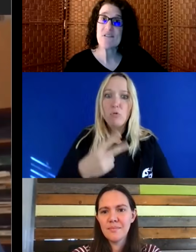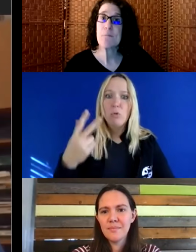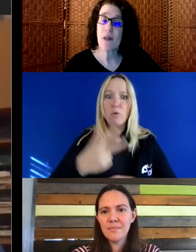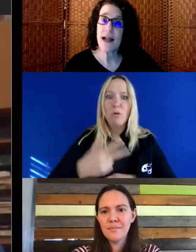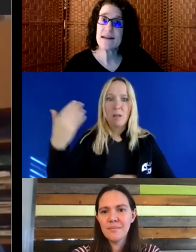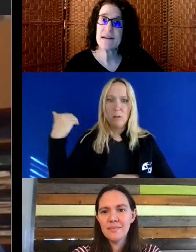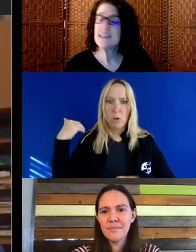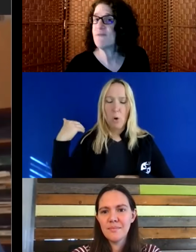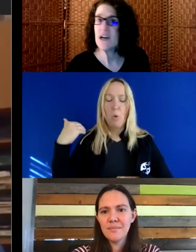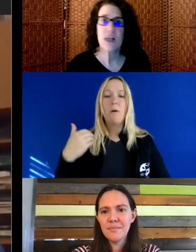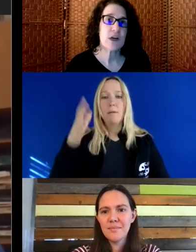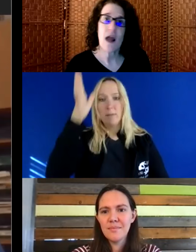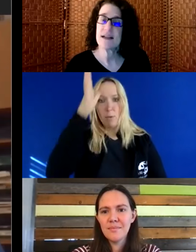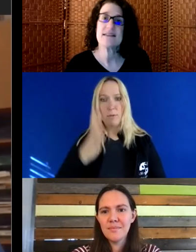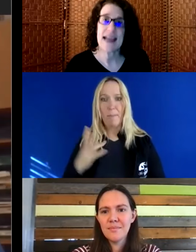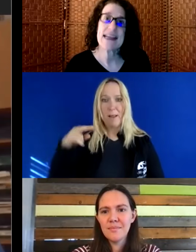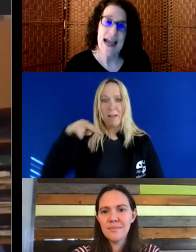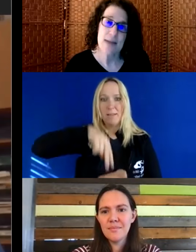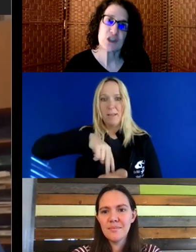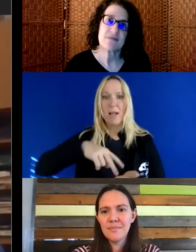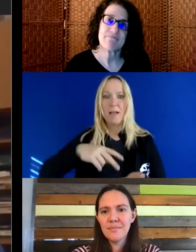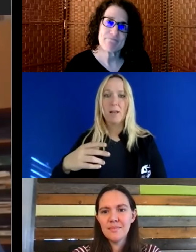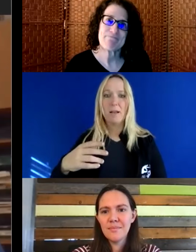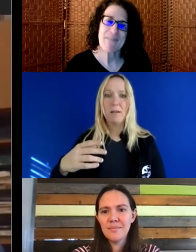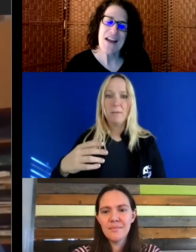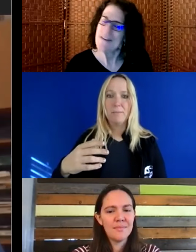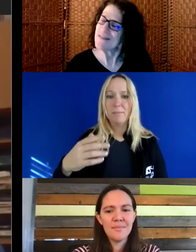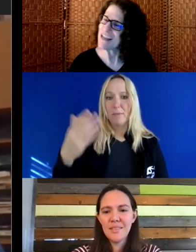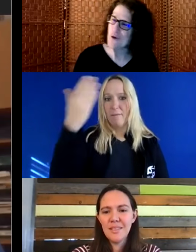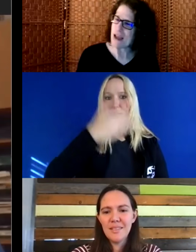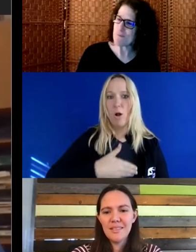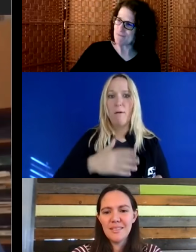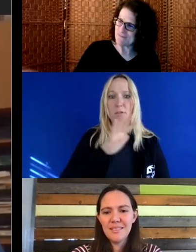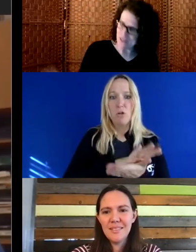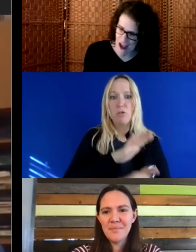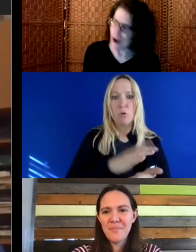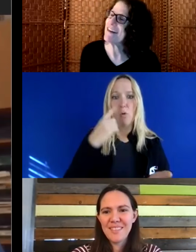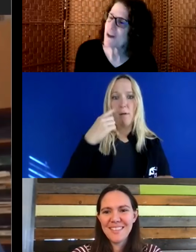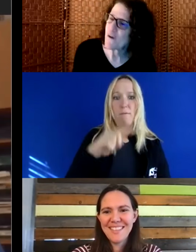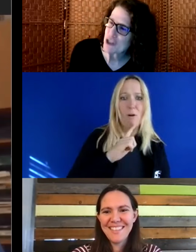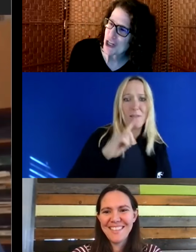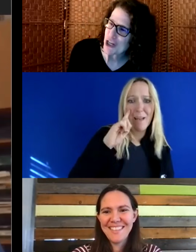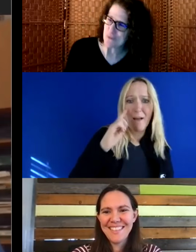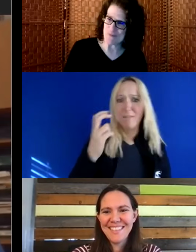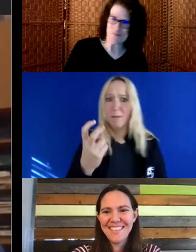and Blind, and his video did not contain captions. Thank you, Amber. I'll hand it over to you.